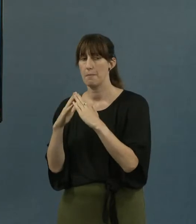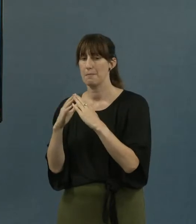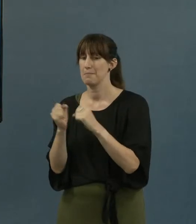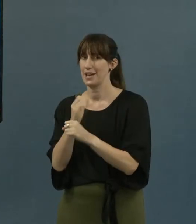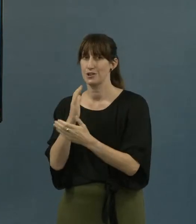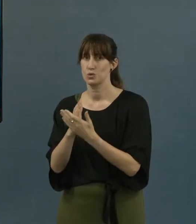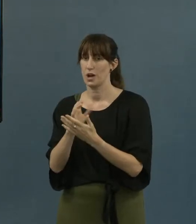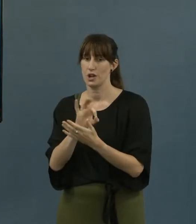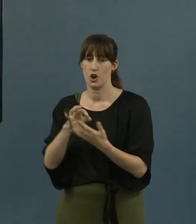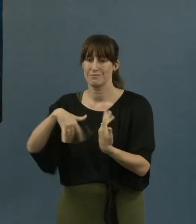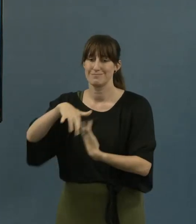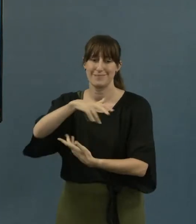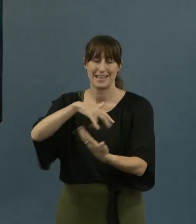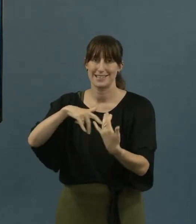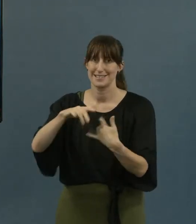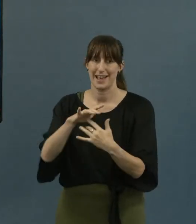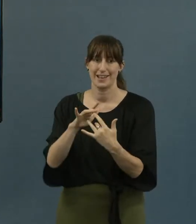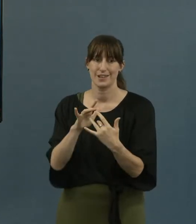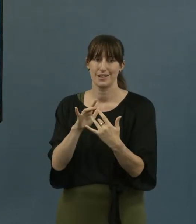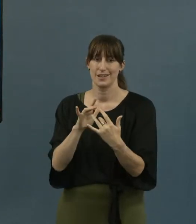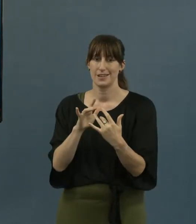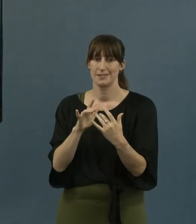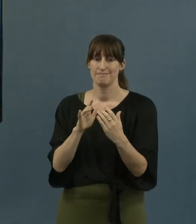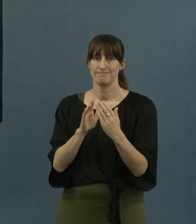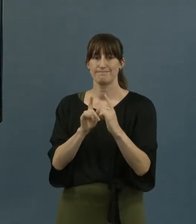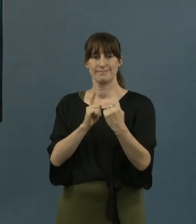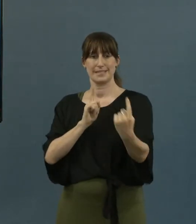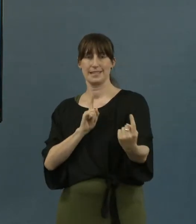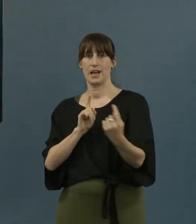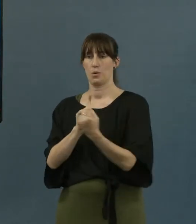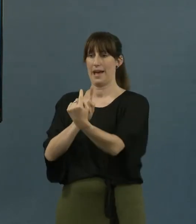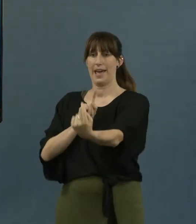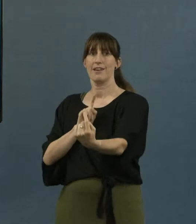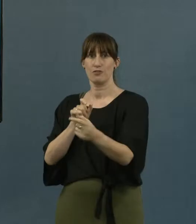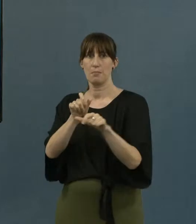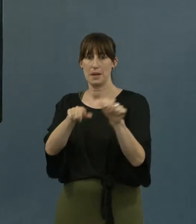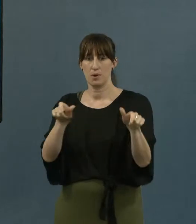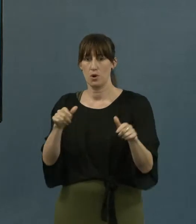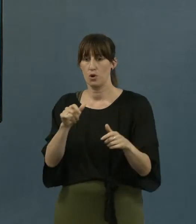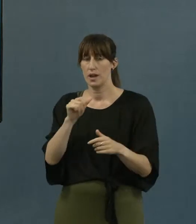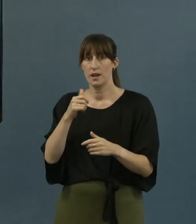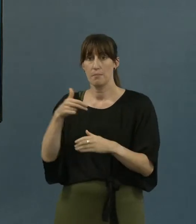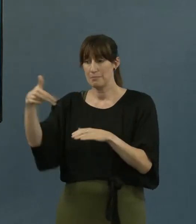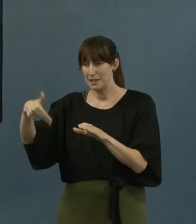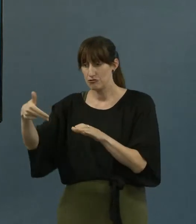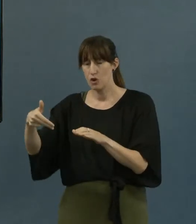maintaining social distancing, and using contactless options